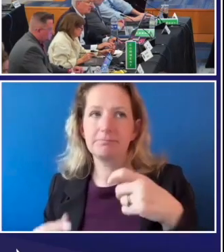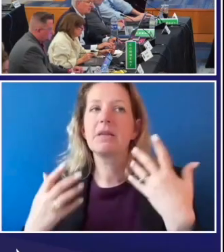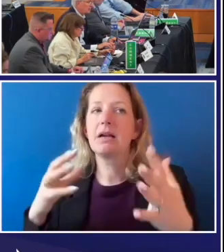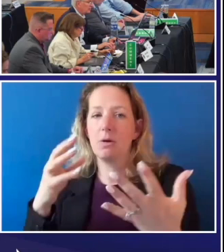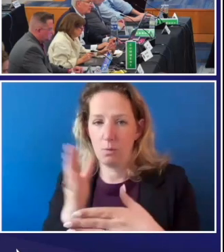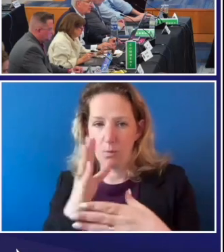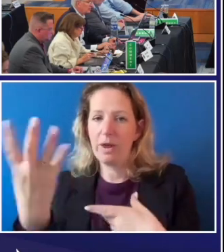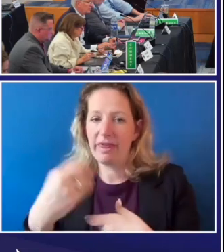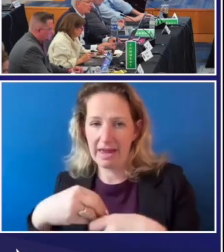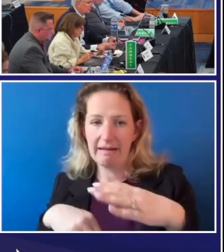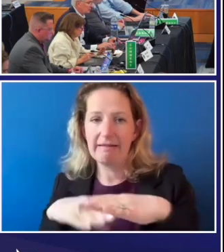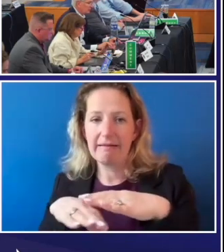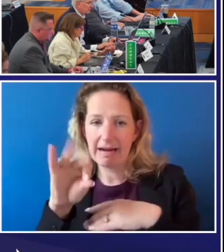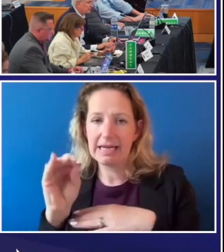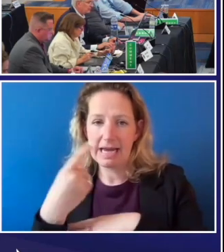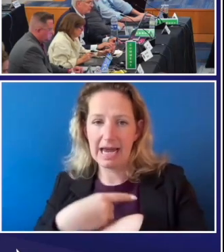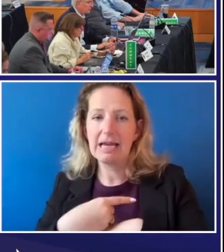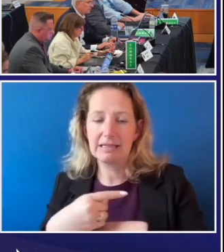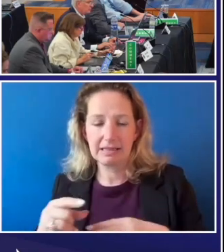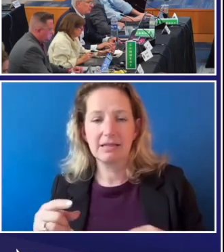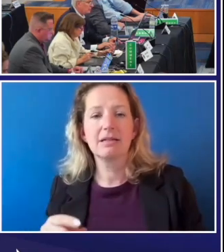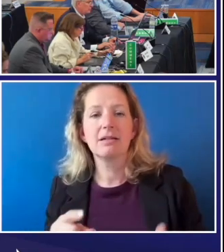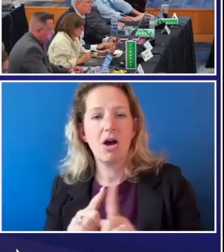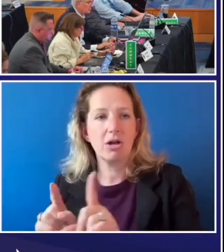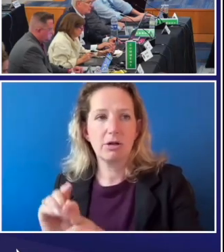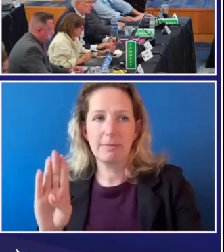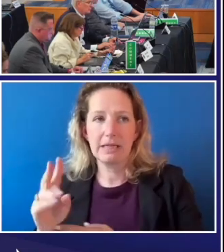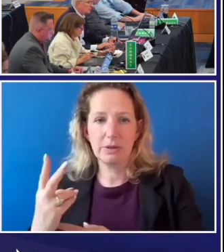And so we also have, sorry, B2 right there. So there you go at two.